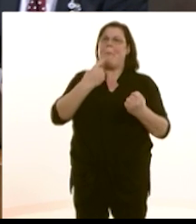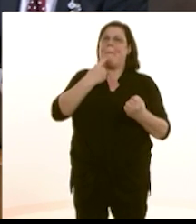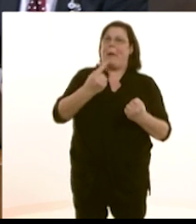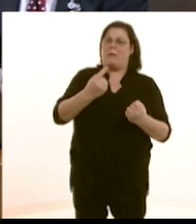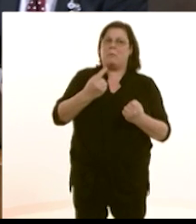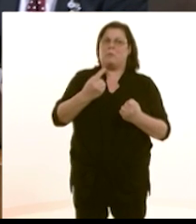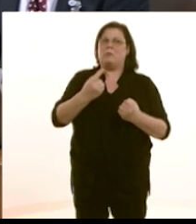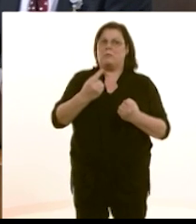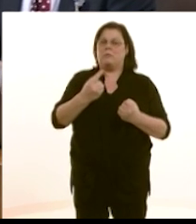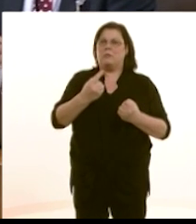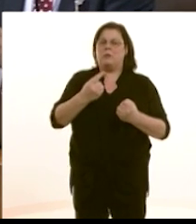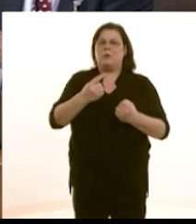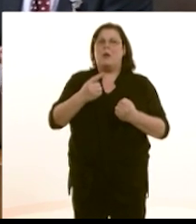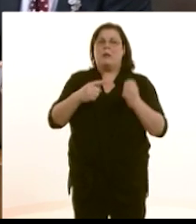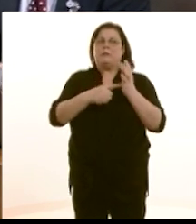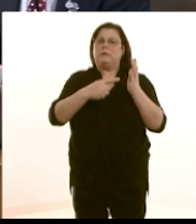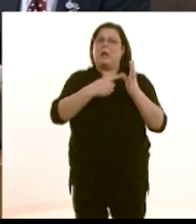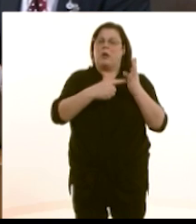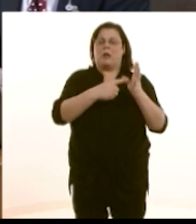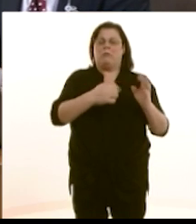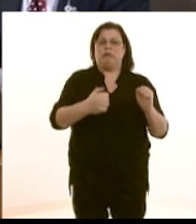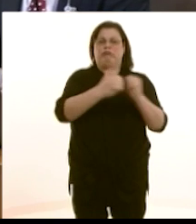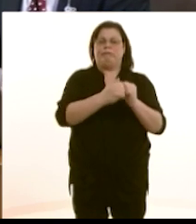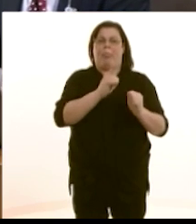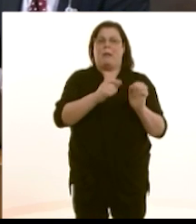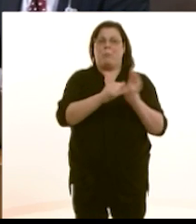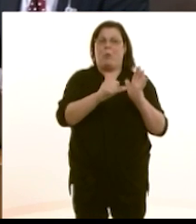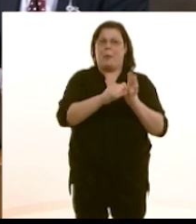strongly with us. There is less that the UK Governmentóthey are not powerlessóbut there